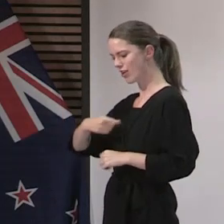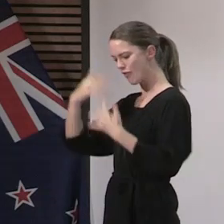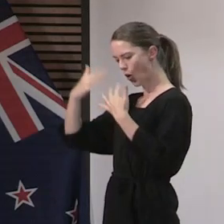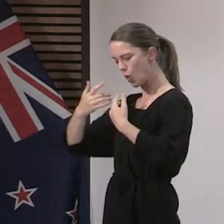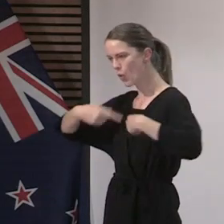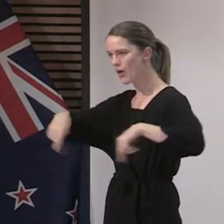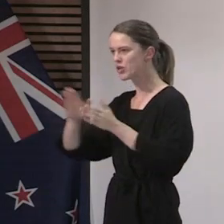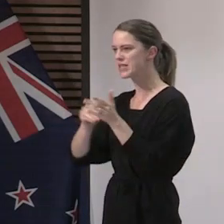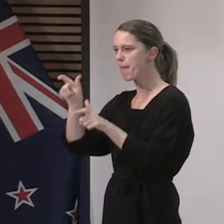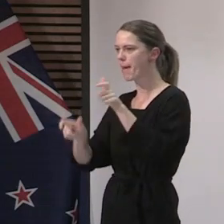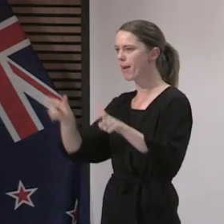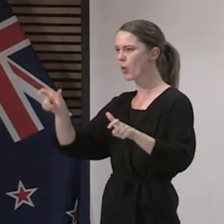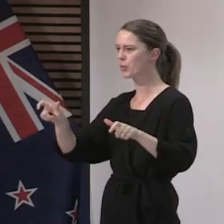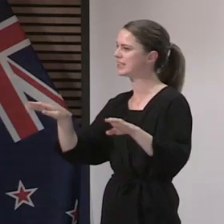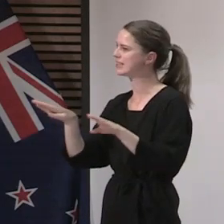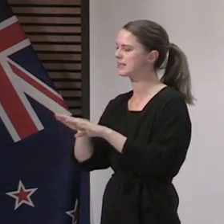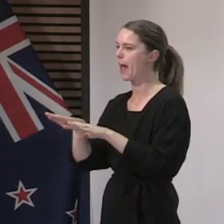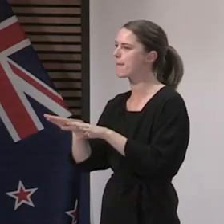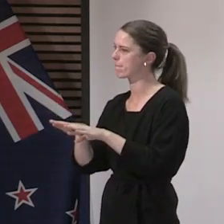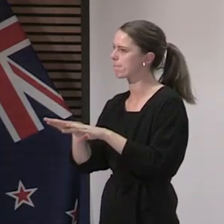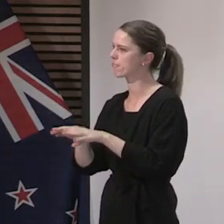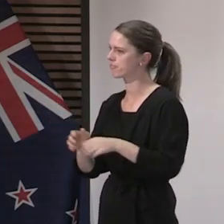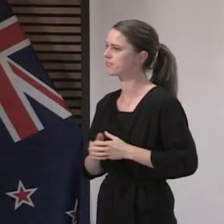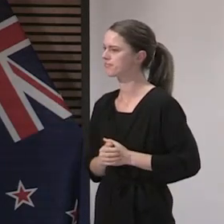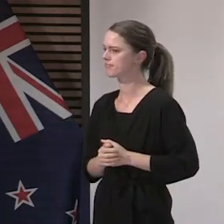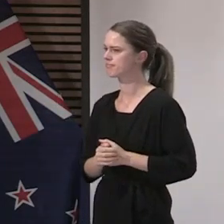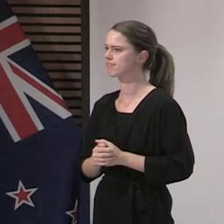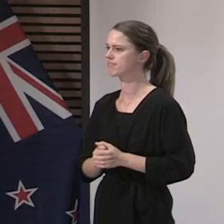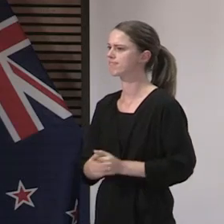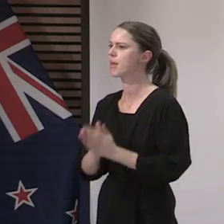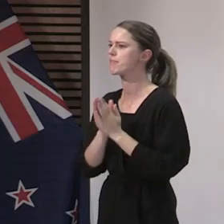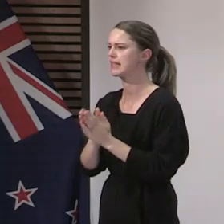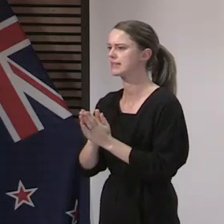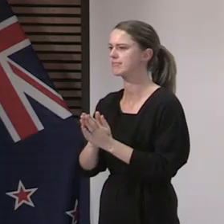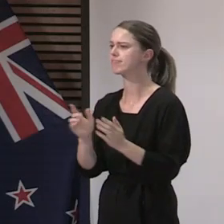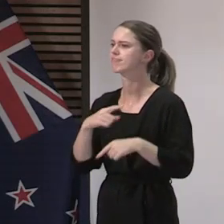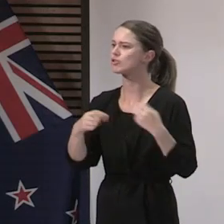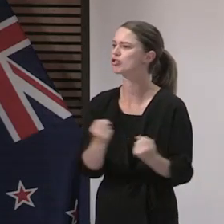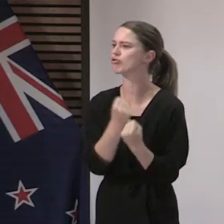one we are in now, but the character of who we are as a